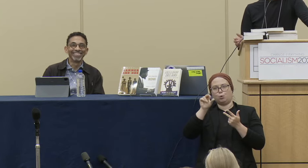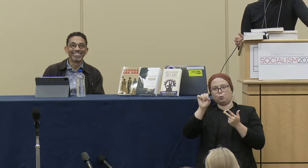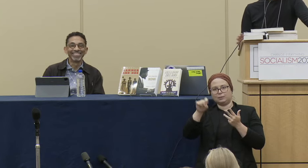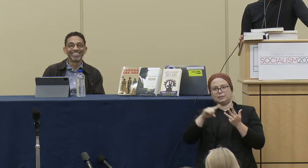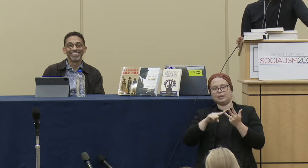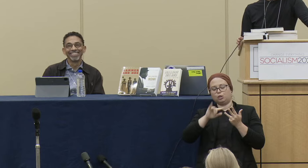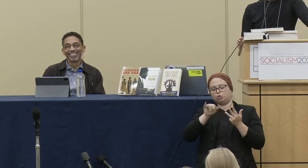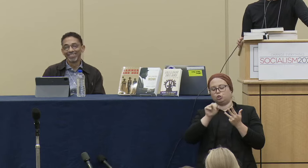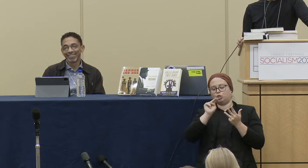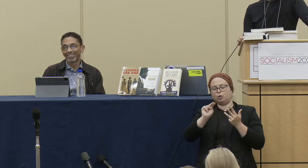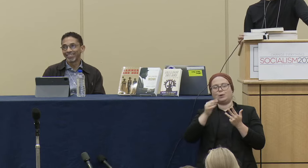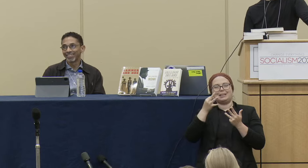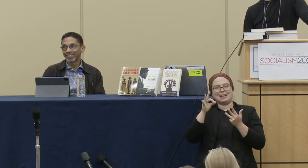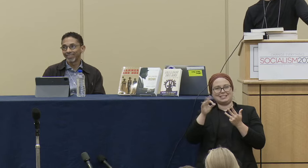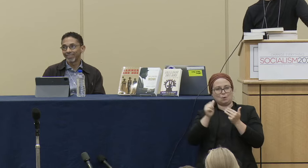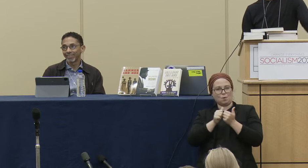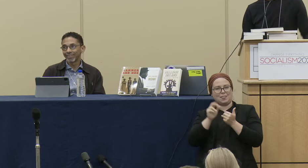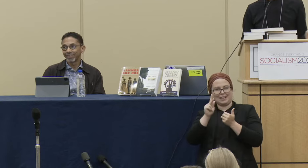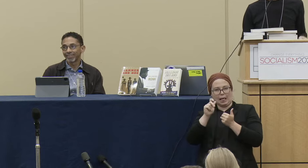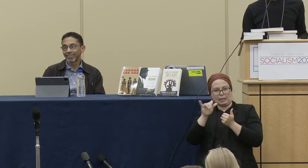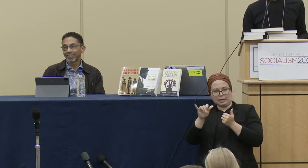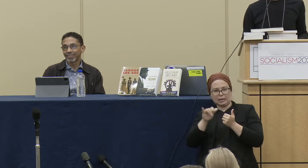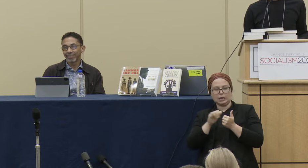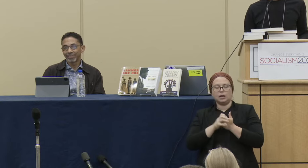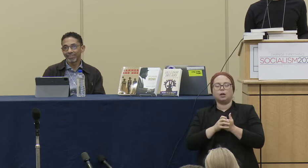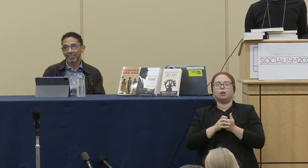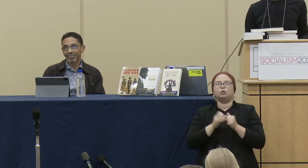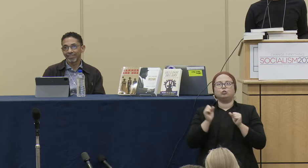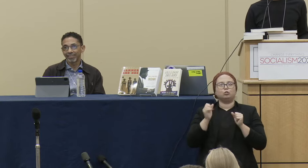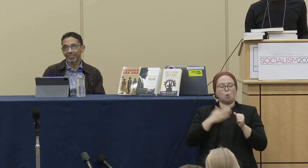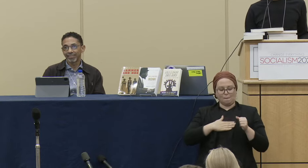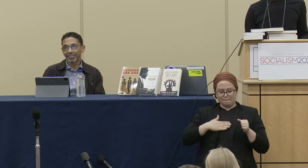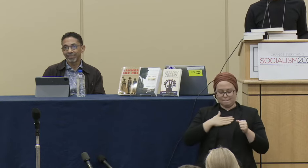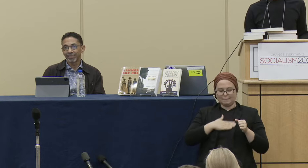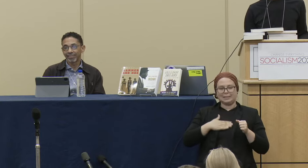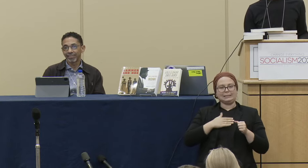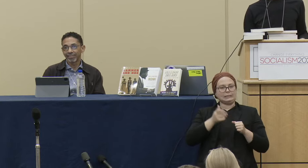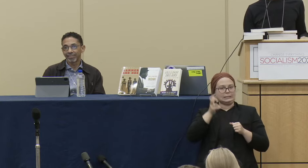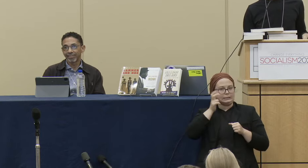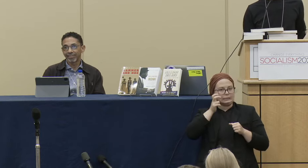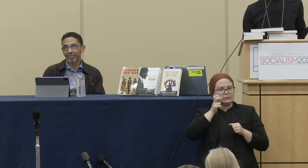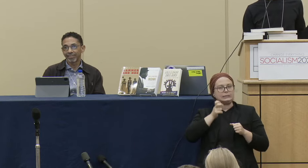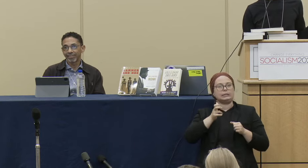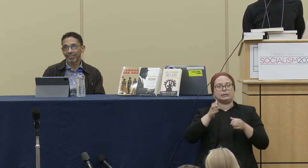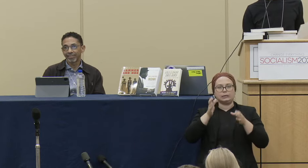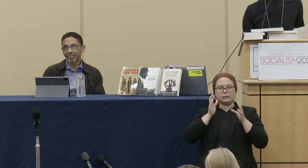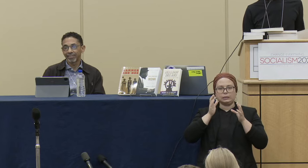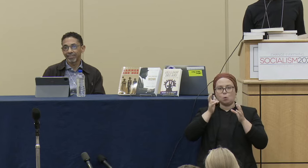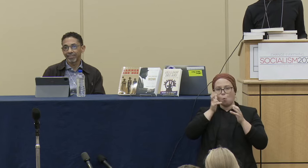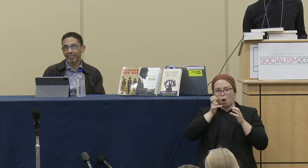January 19 th. So, please tune in for those. You can find out